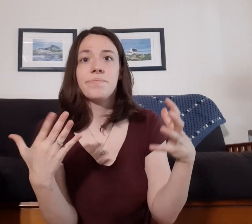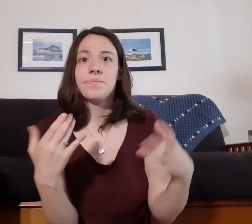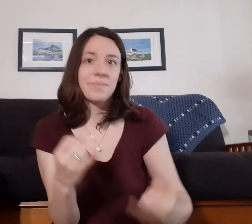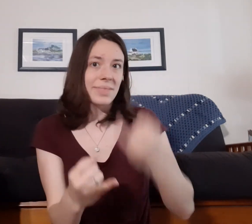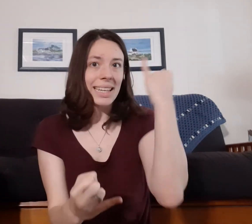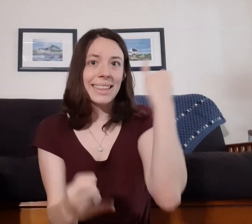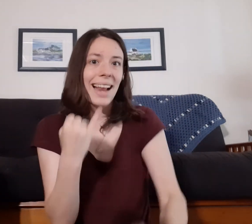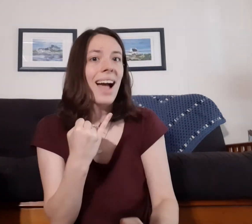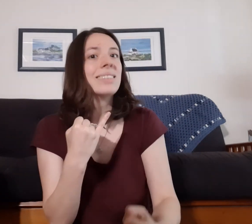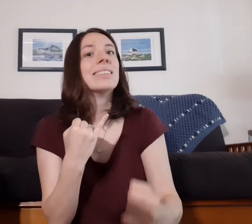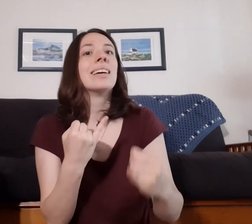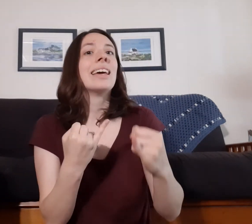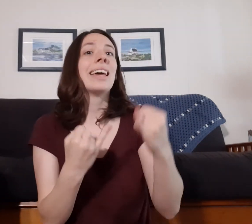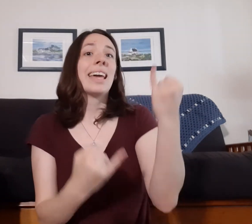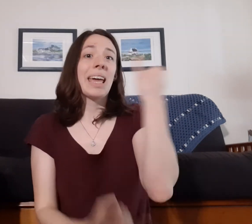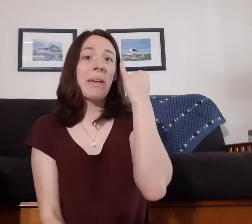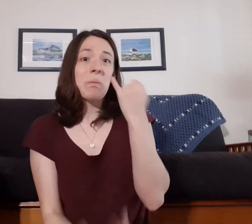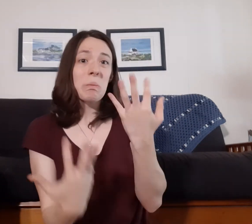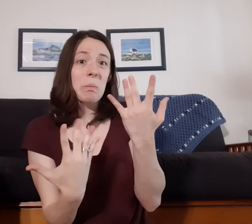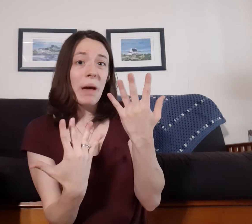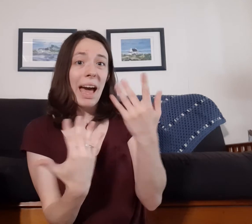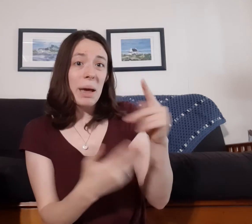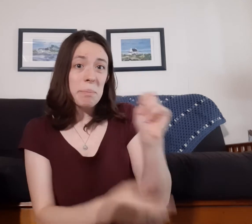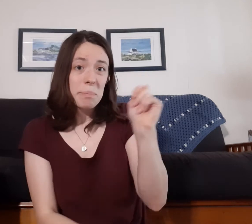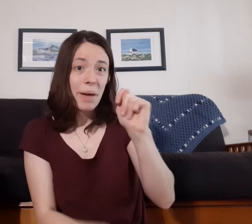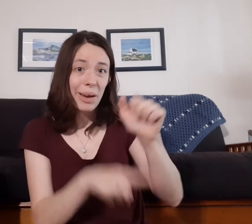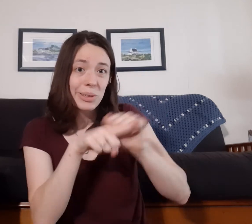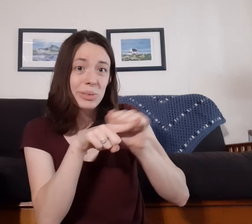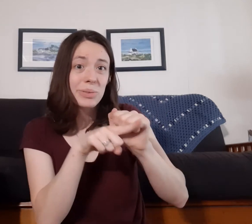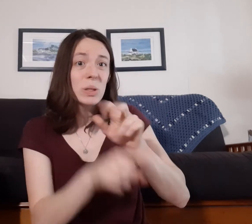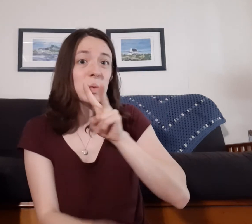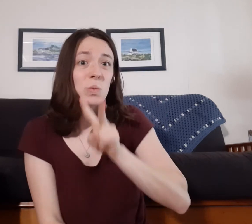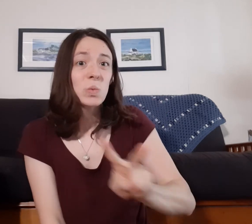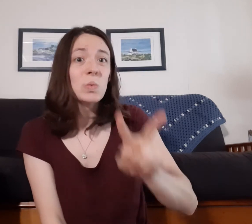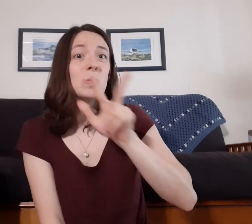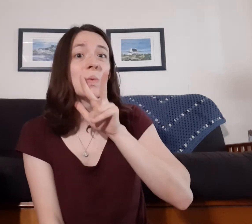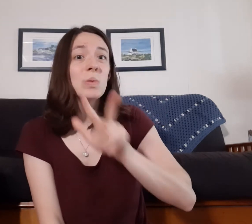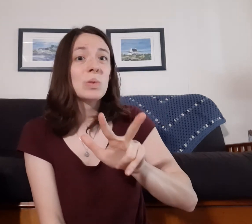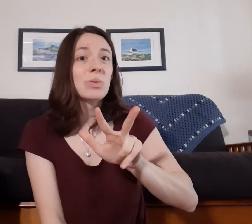Lastly, if we wait to potty train at 2 or 3 years old,